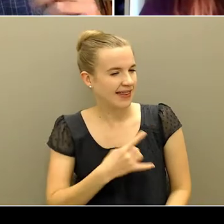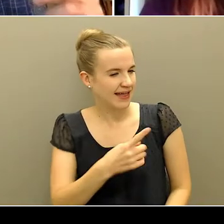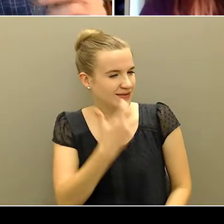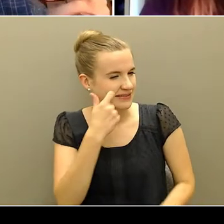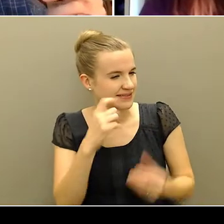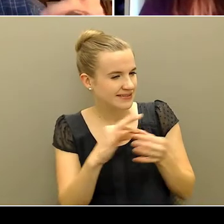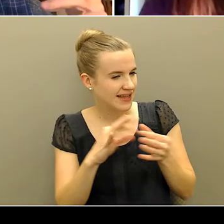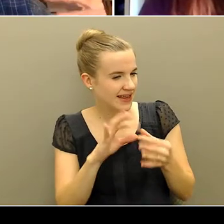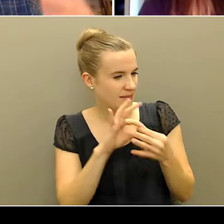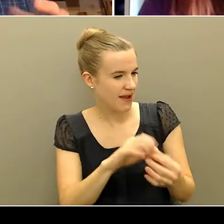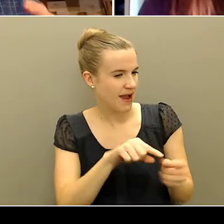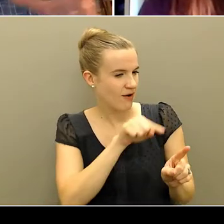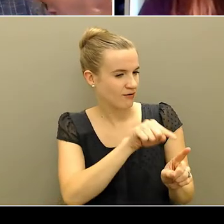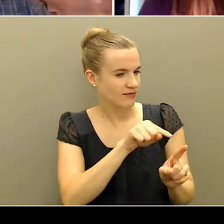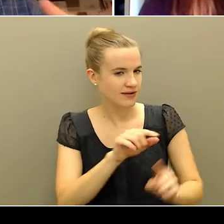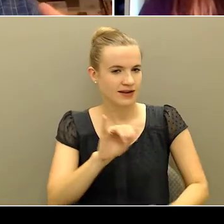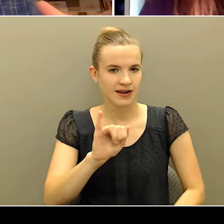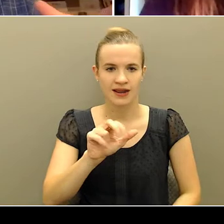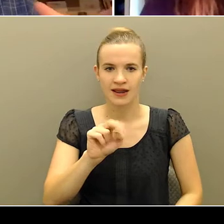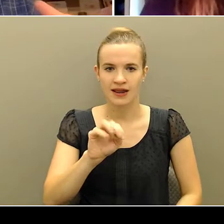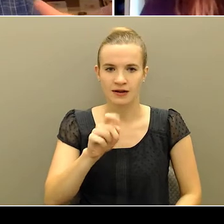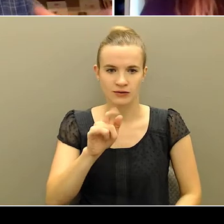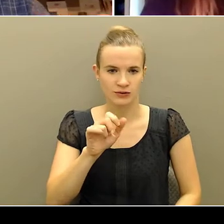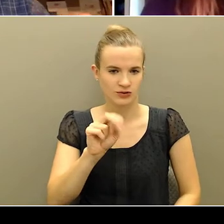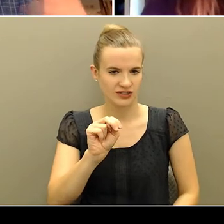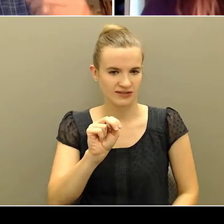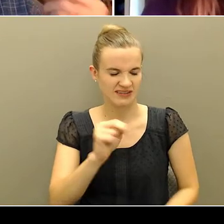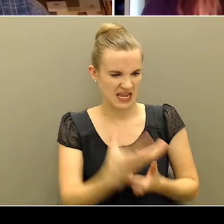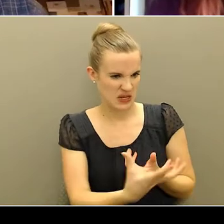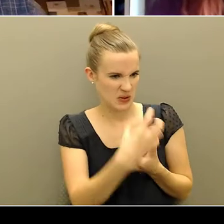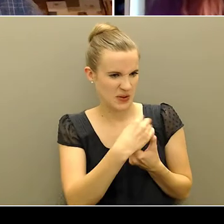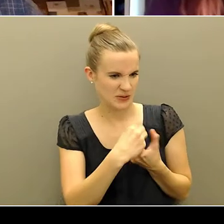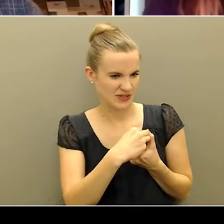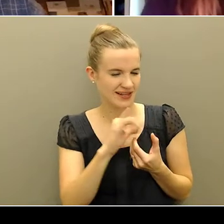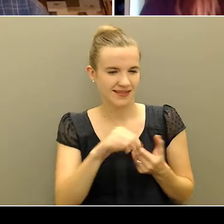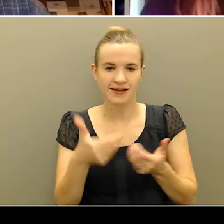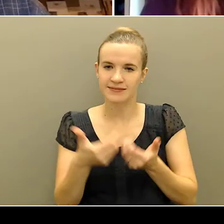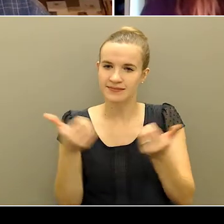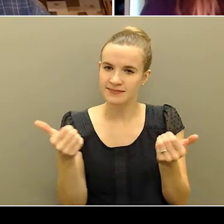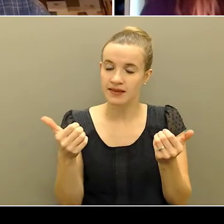people think about physical modifications or physical access and,